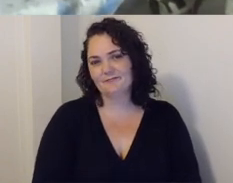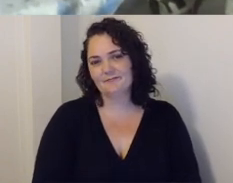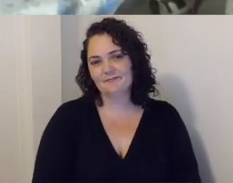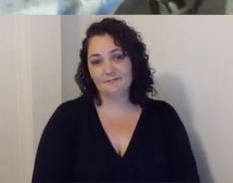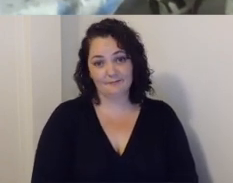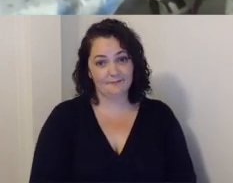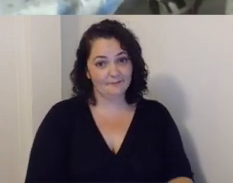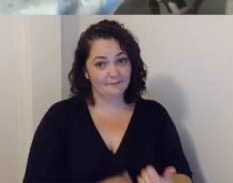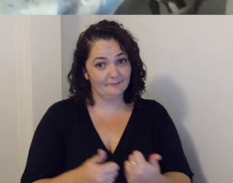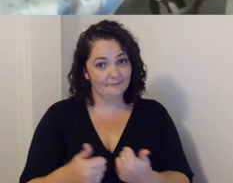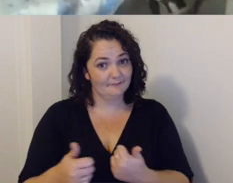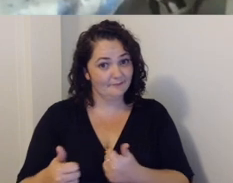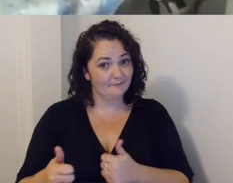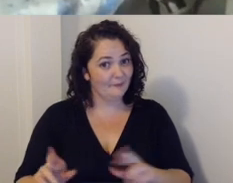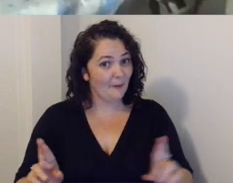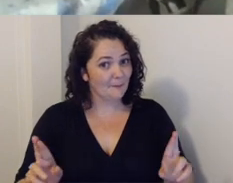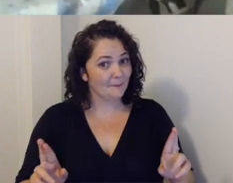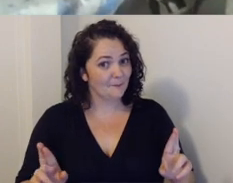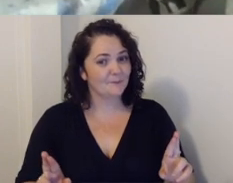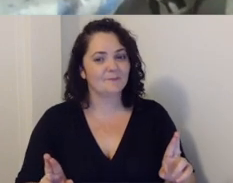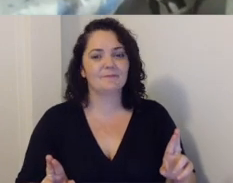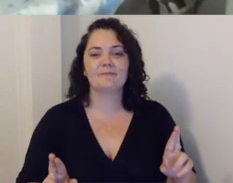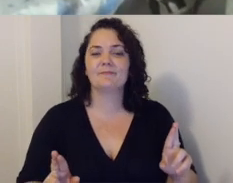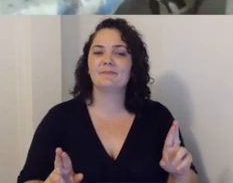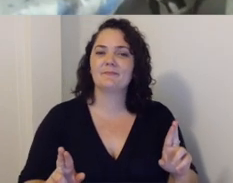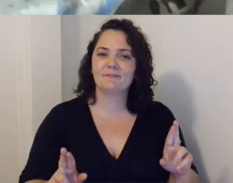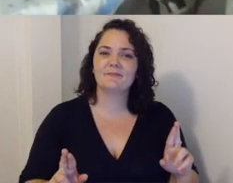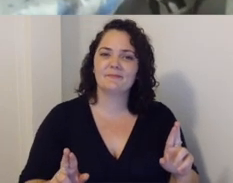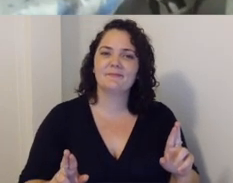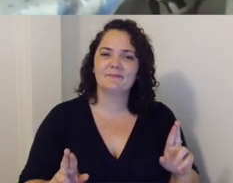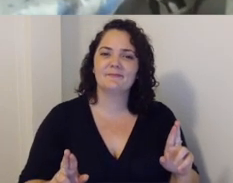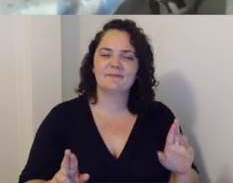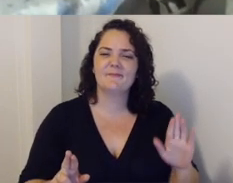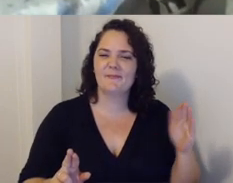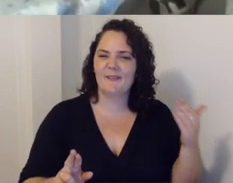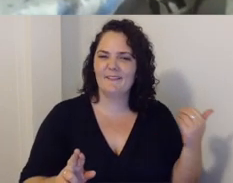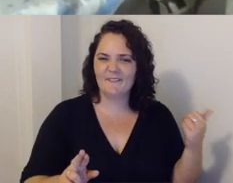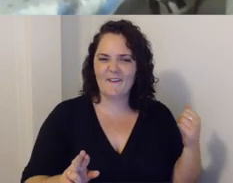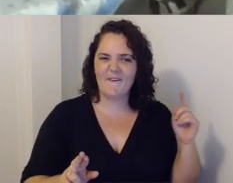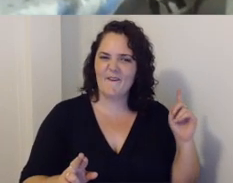I hope that's going well for you and as Shannon said at the beginning I want to say